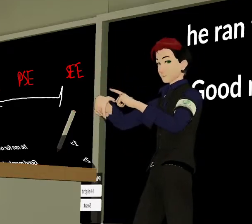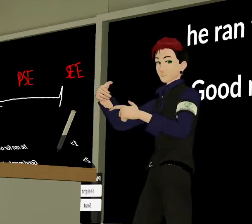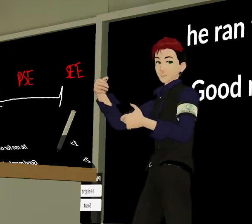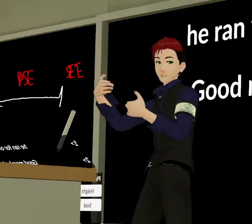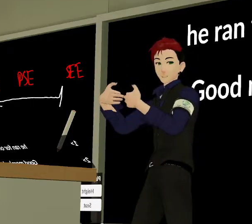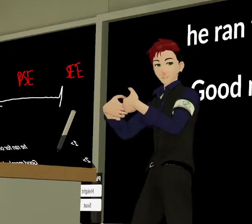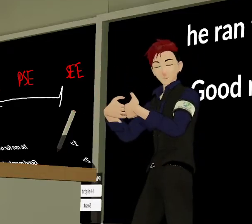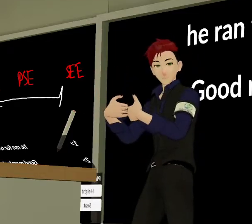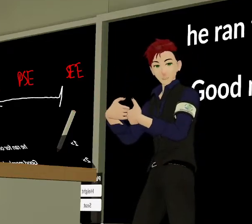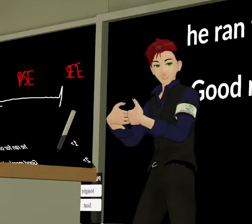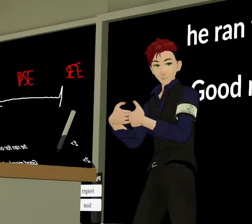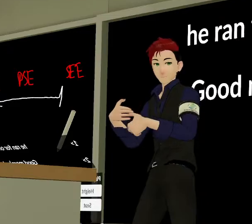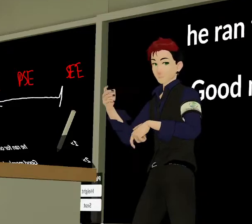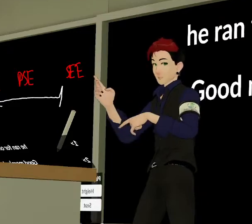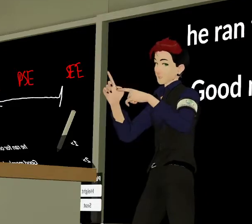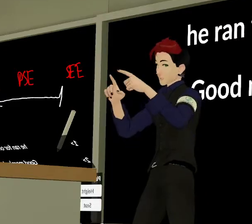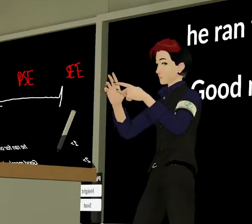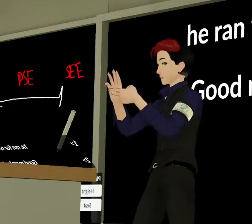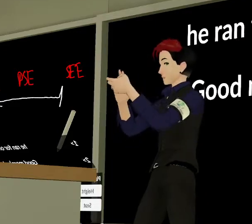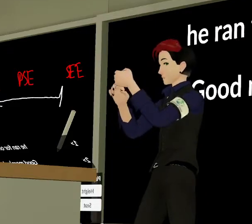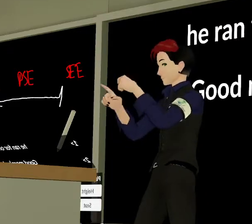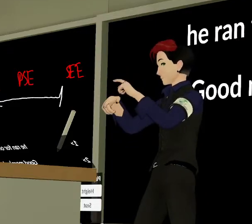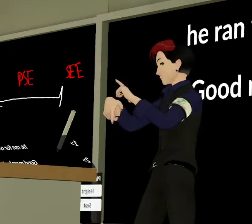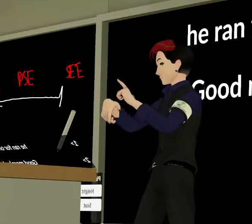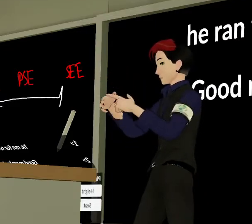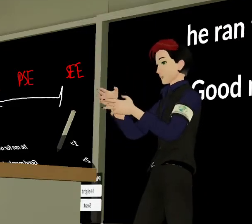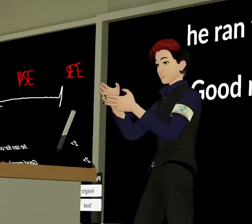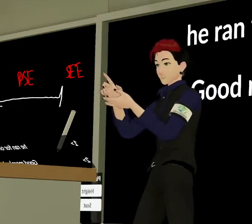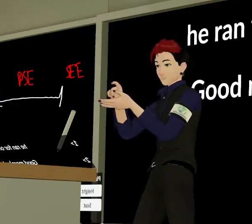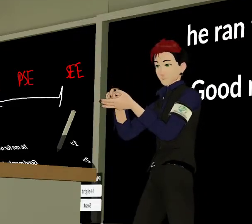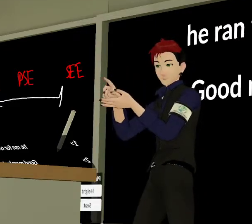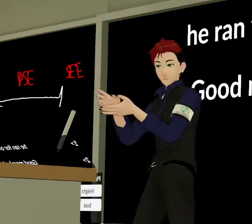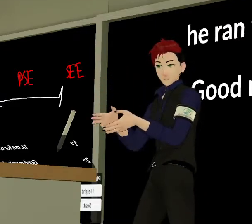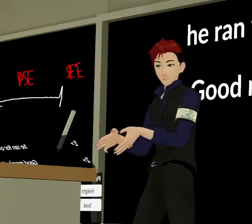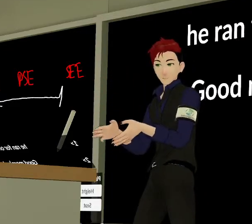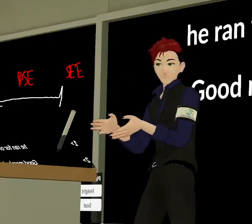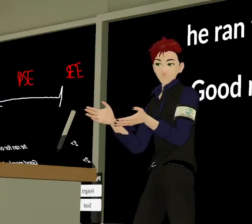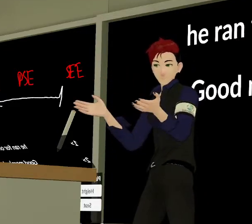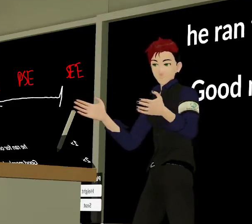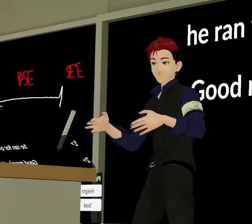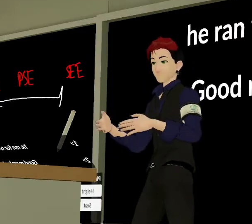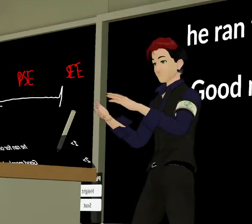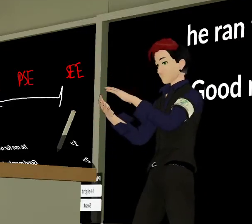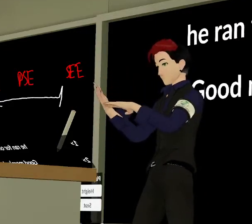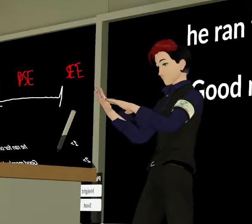running a machine like i'm going to go run the printer